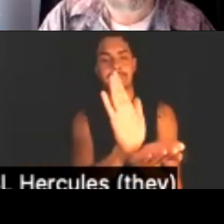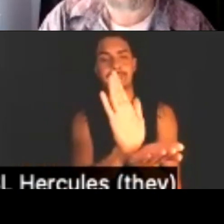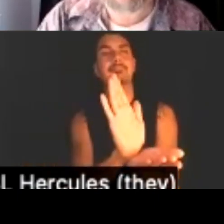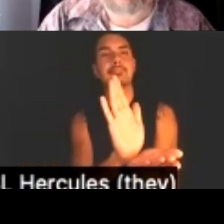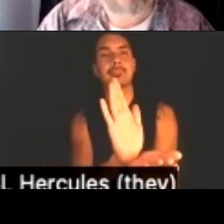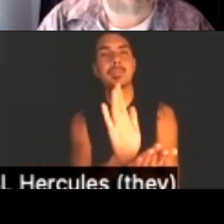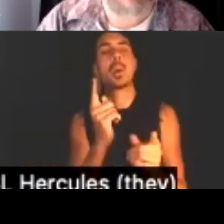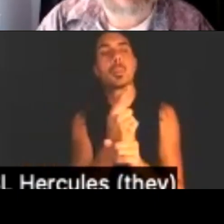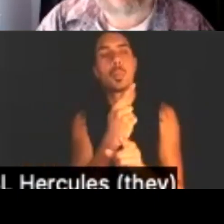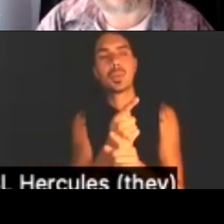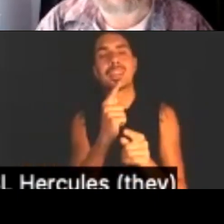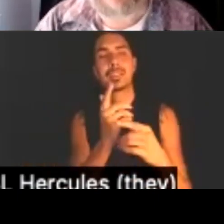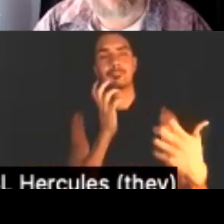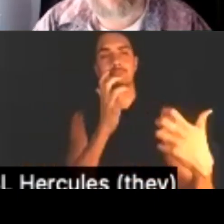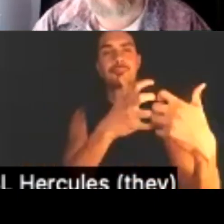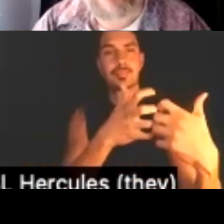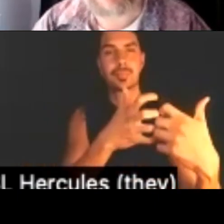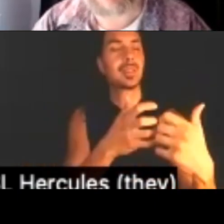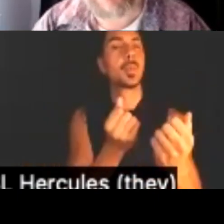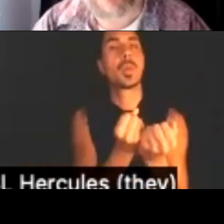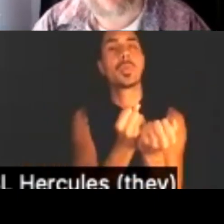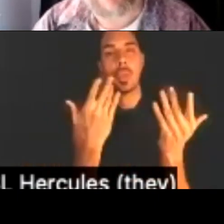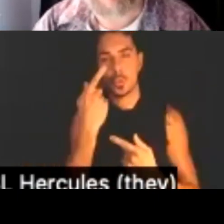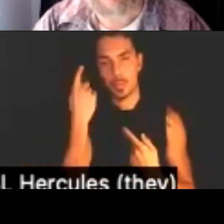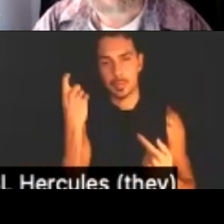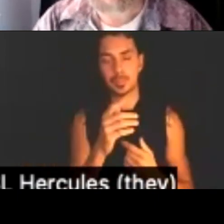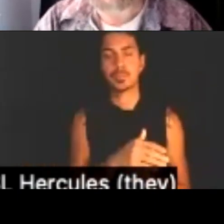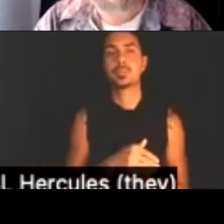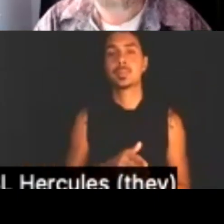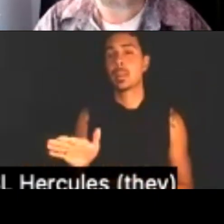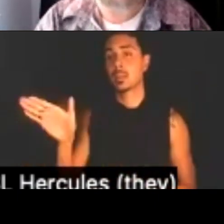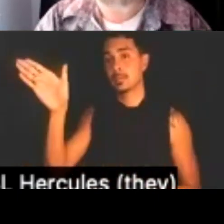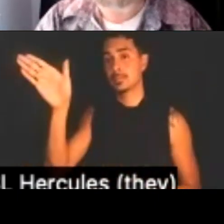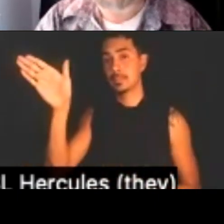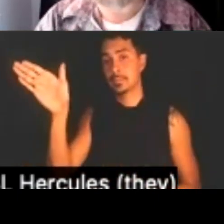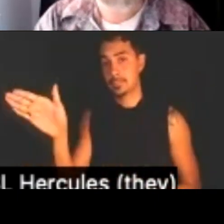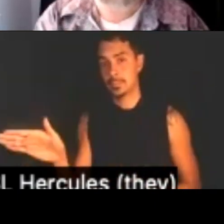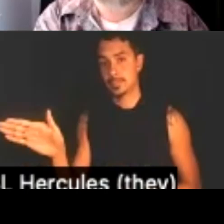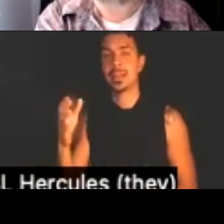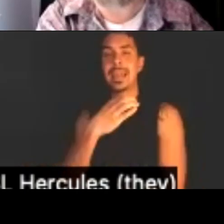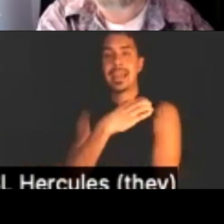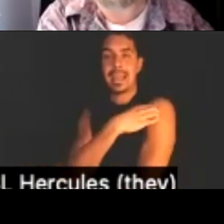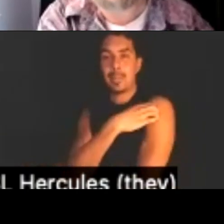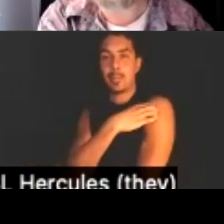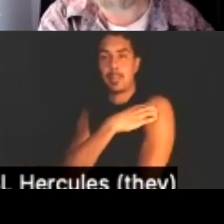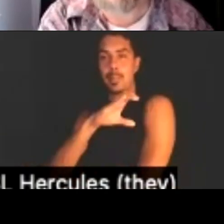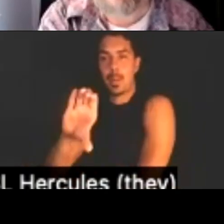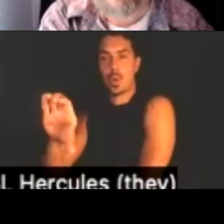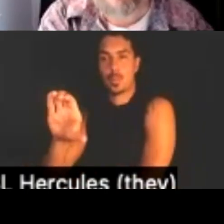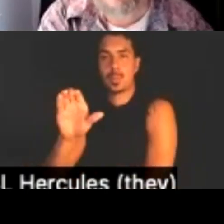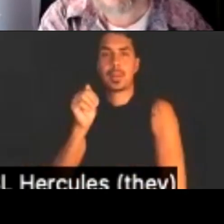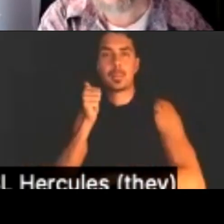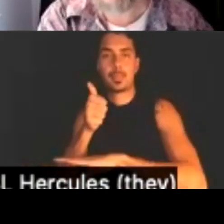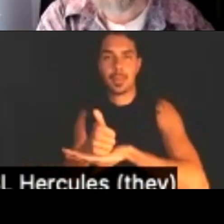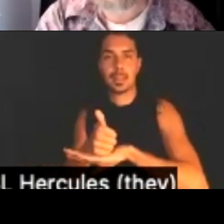We also try to be as empowerment based as possible. And again, that is not just for working with trans community members,